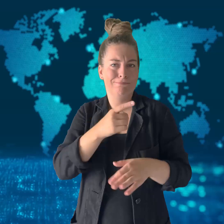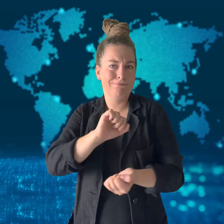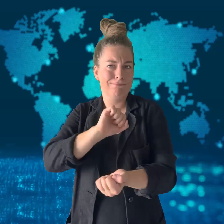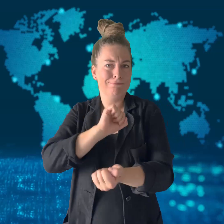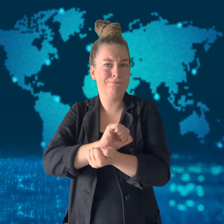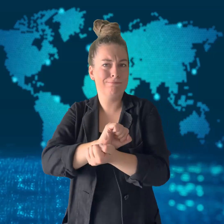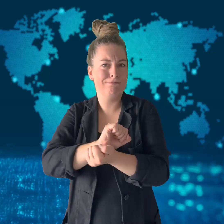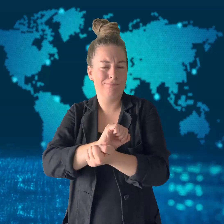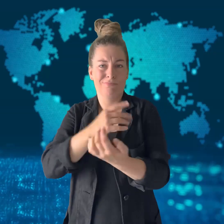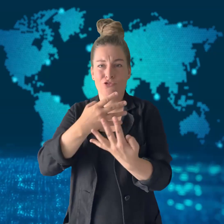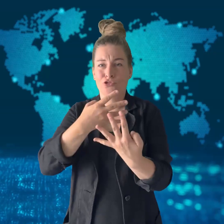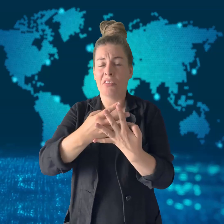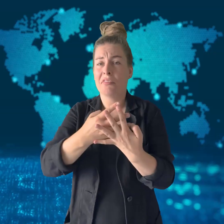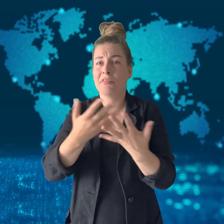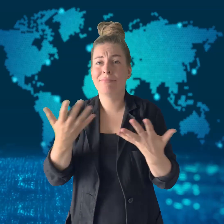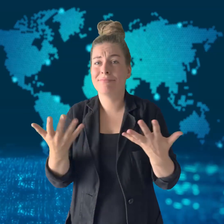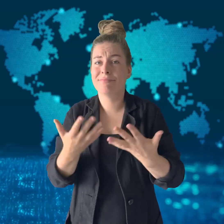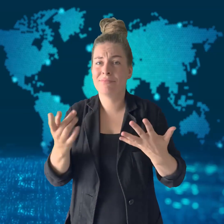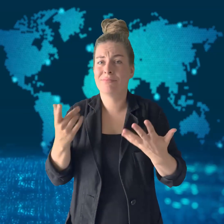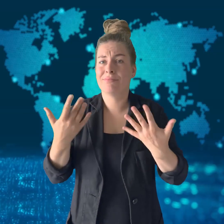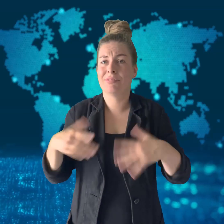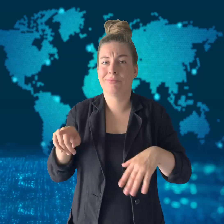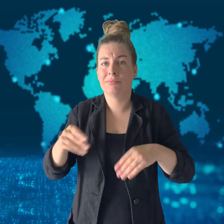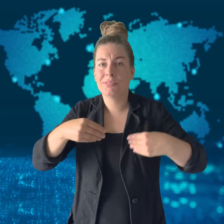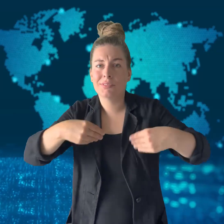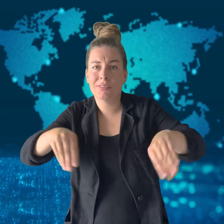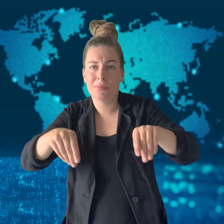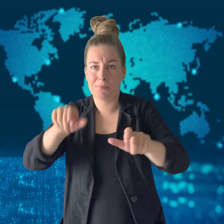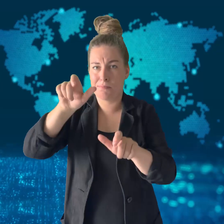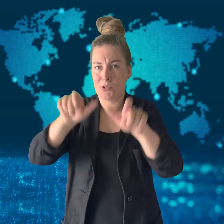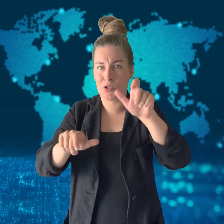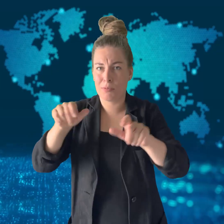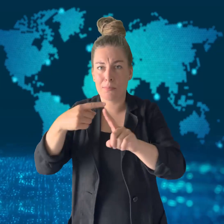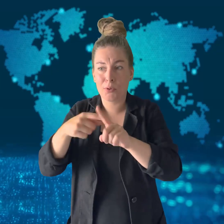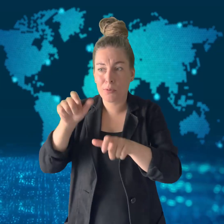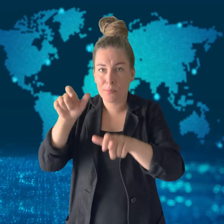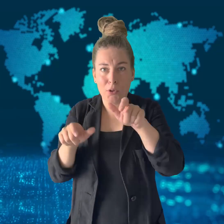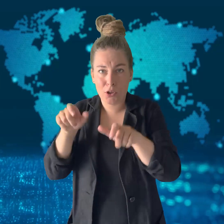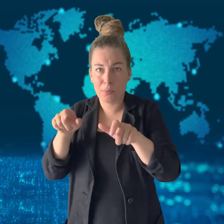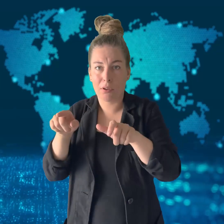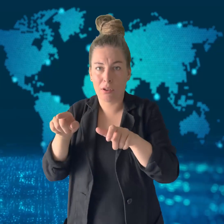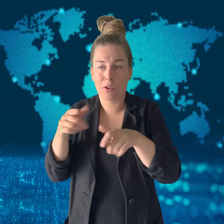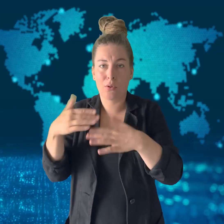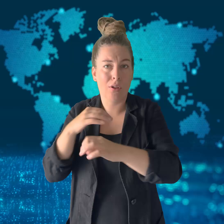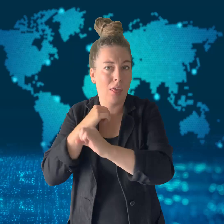jail for trafficking and slavery.